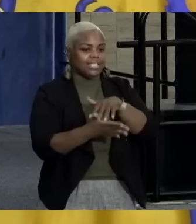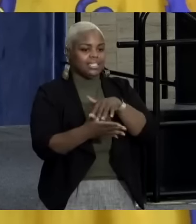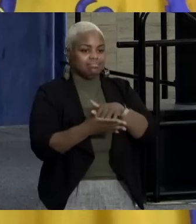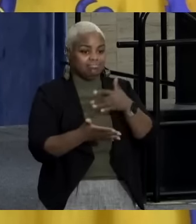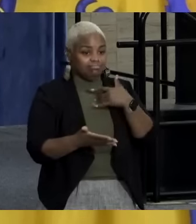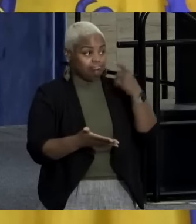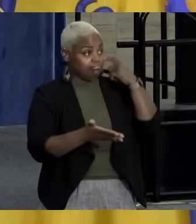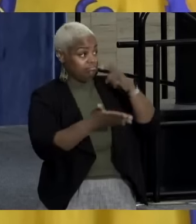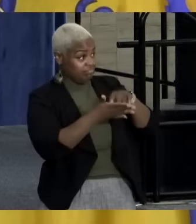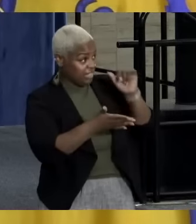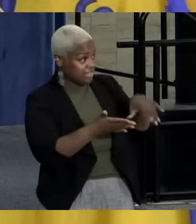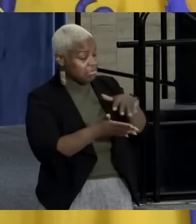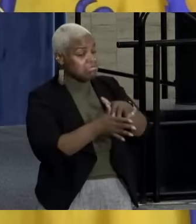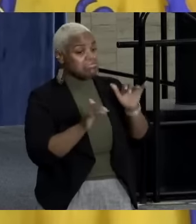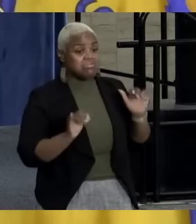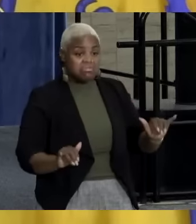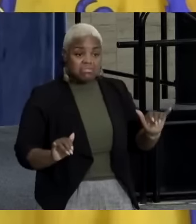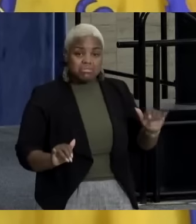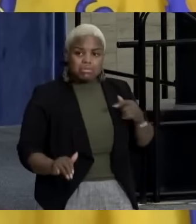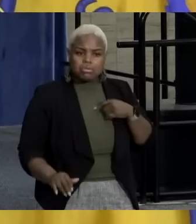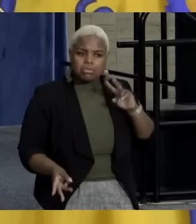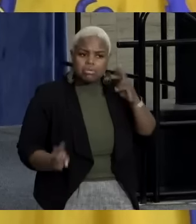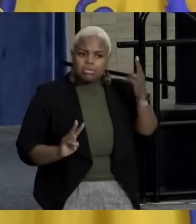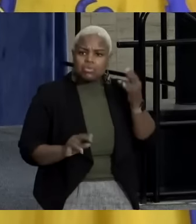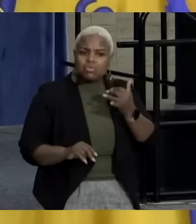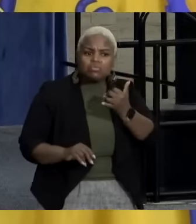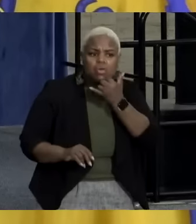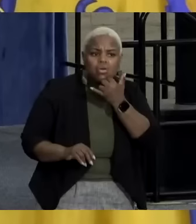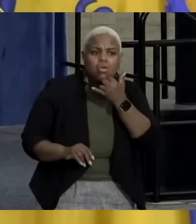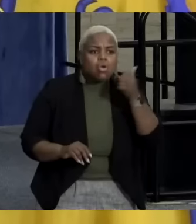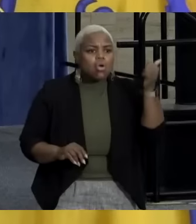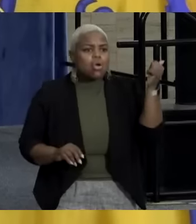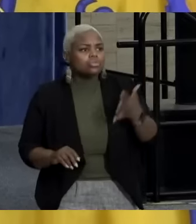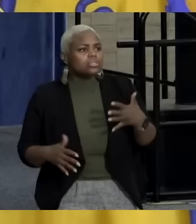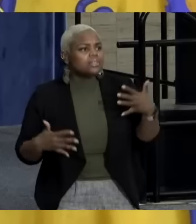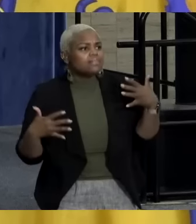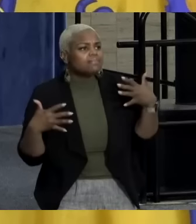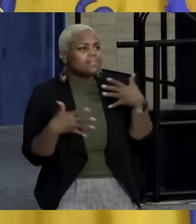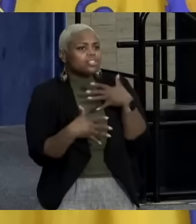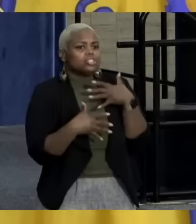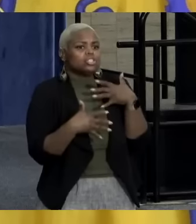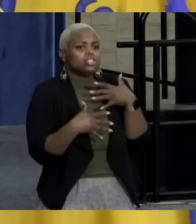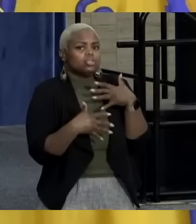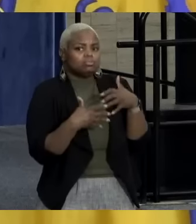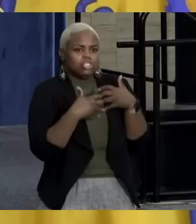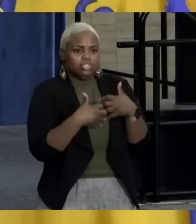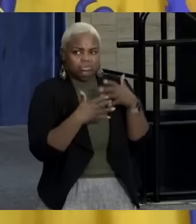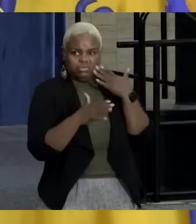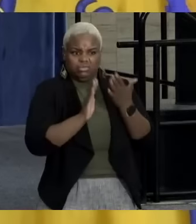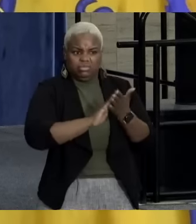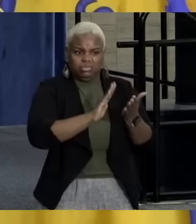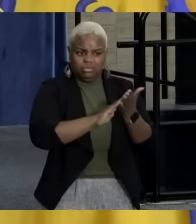misrepresented and created a fear machine that lingers to this day. Ask your doctor.